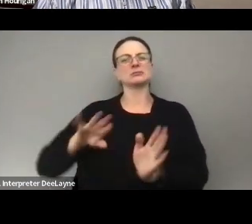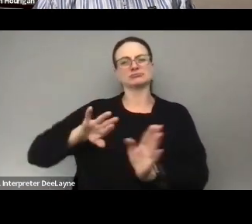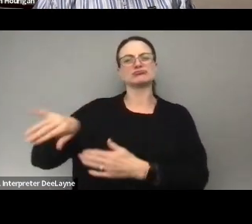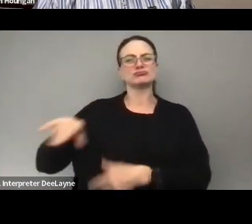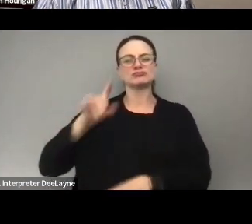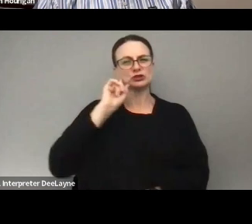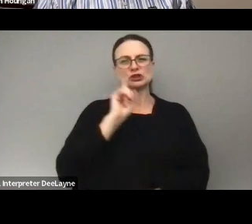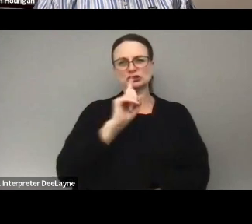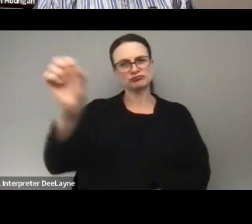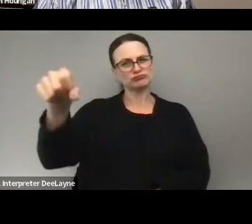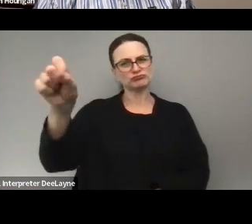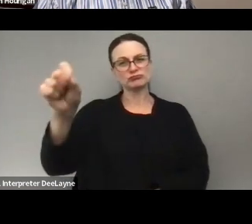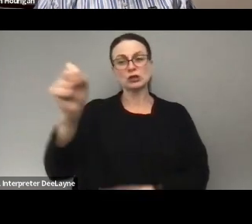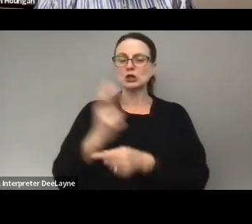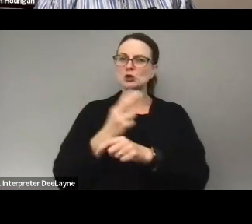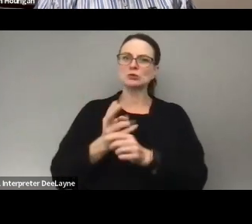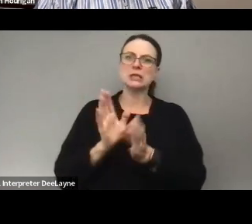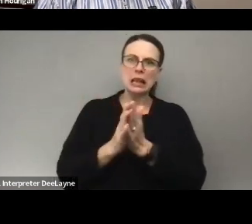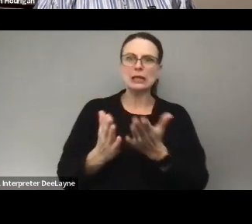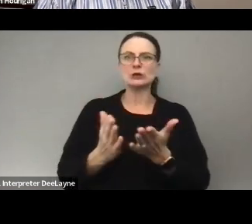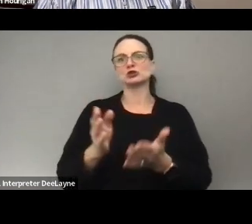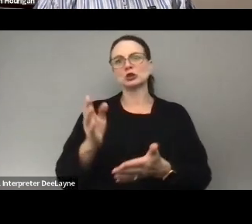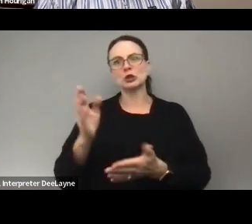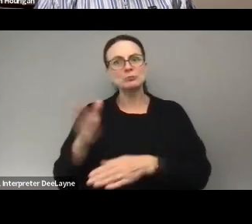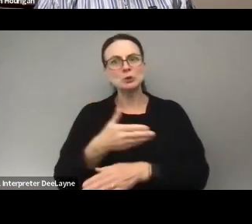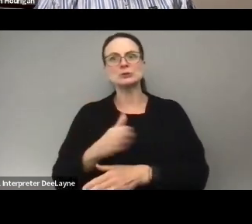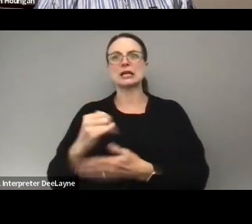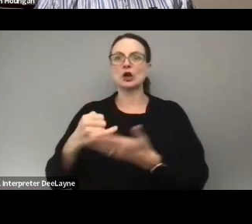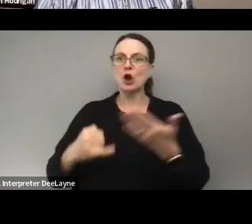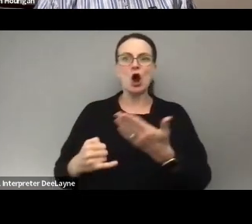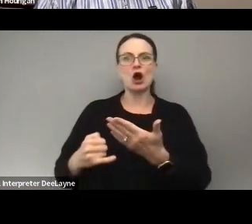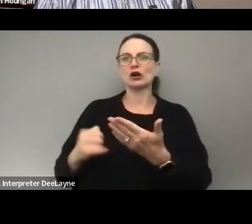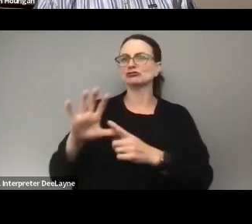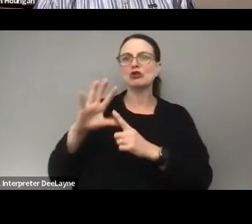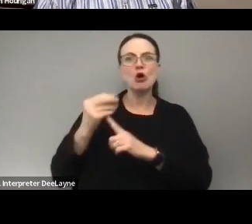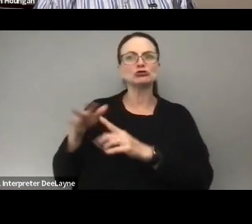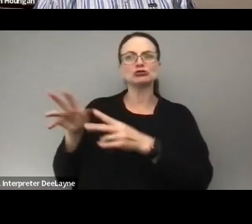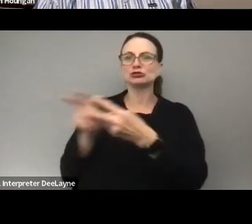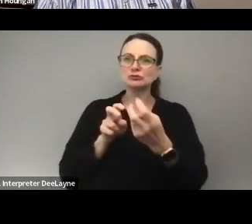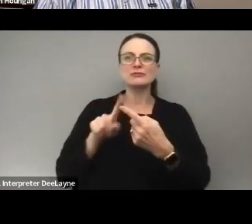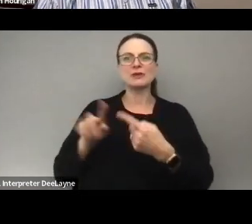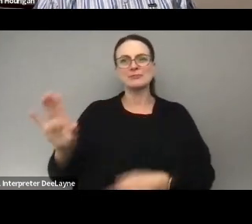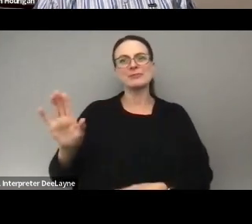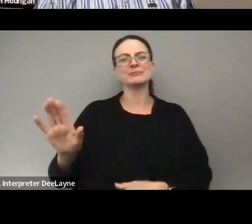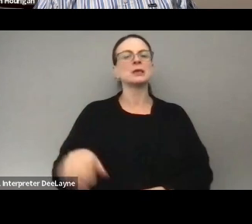you know, literature or music, art, whatever it may be from a culture. But the arts can also be a way